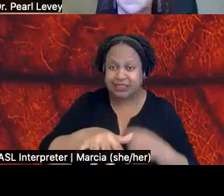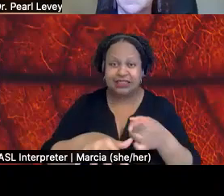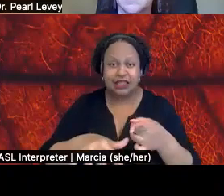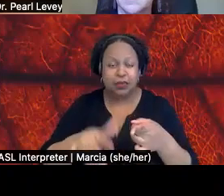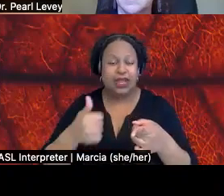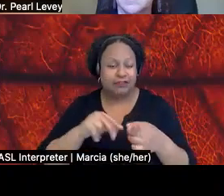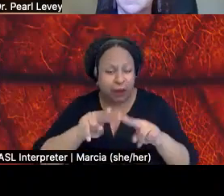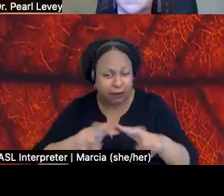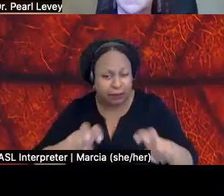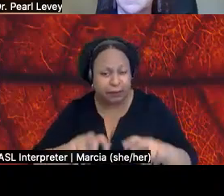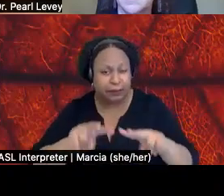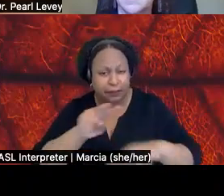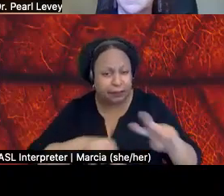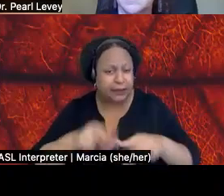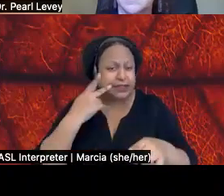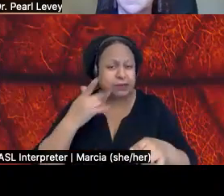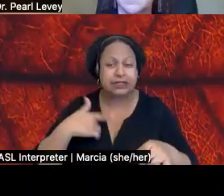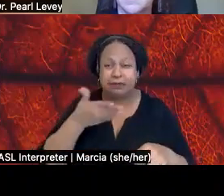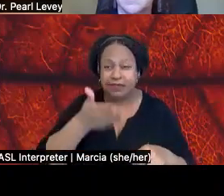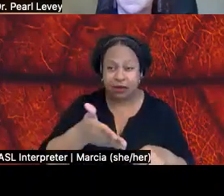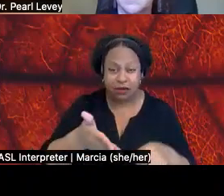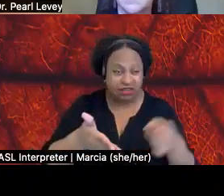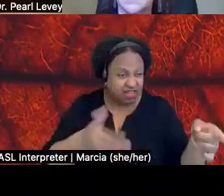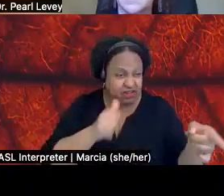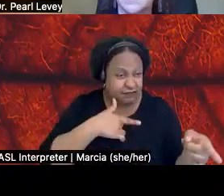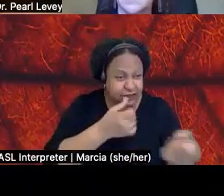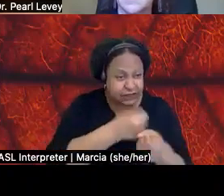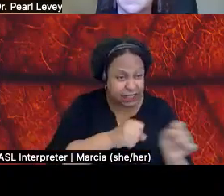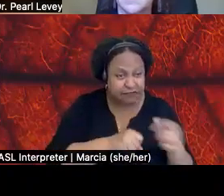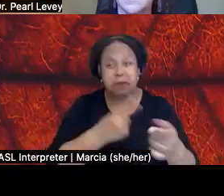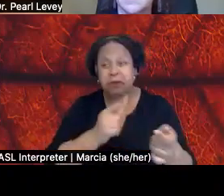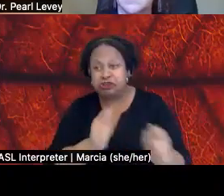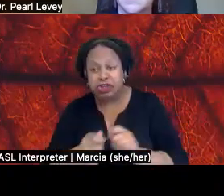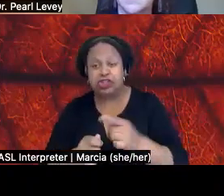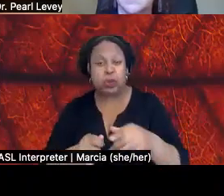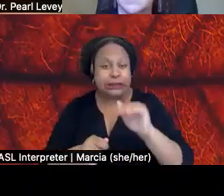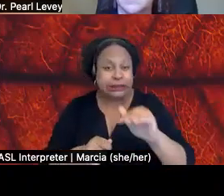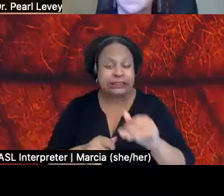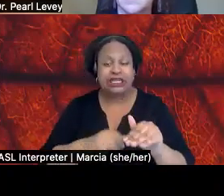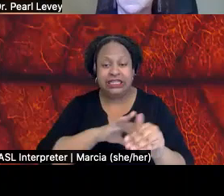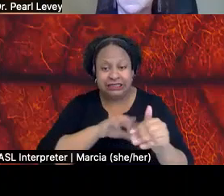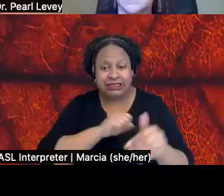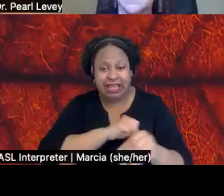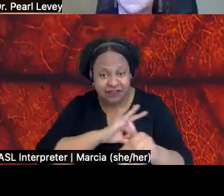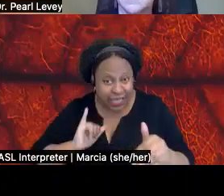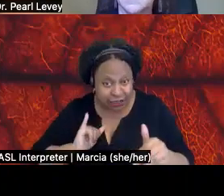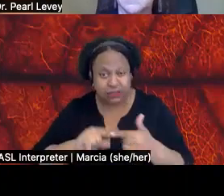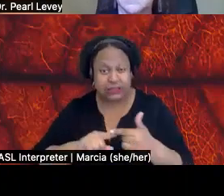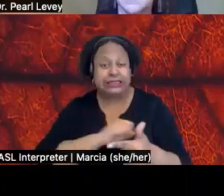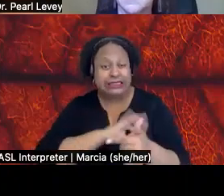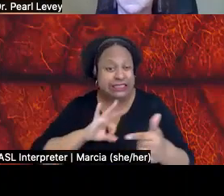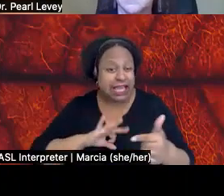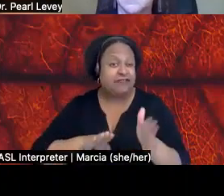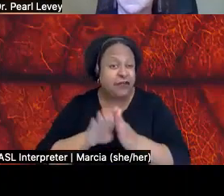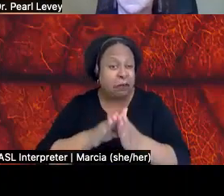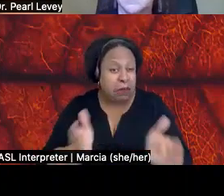there and make some changes and do some staff and faculty development around that as well.